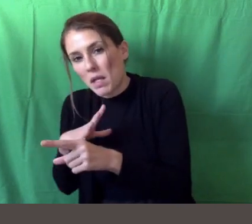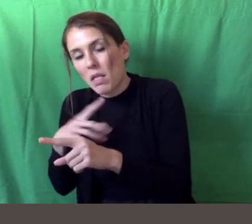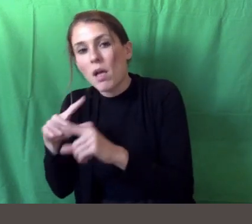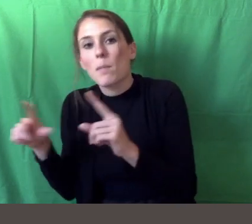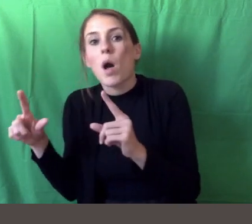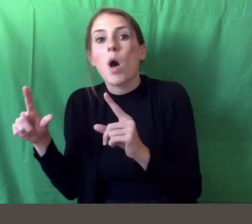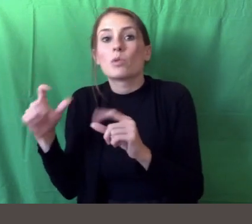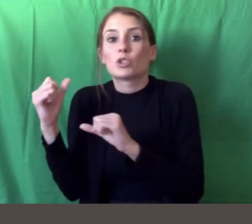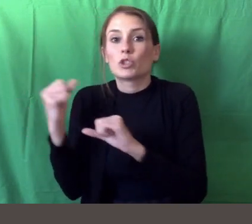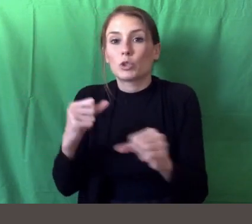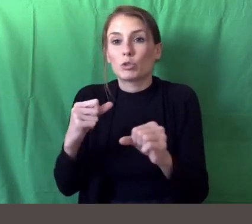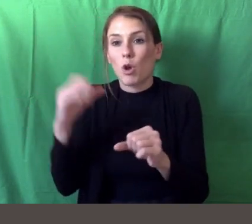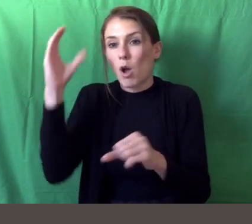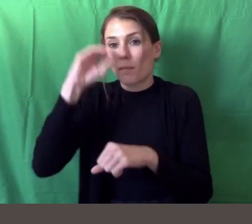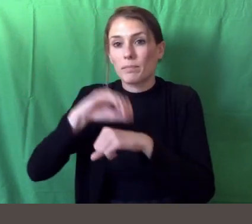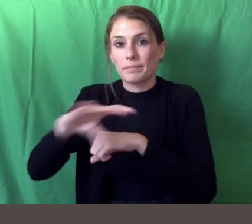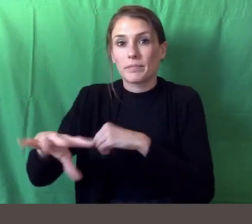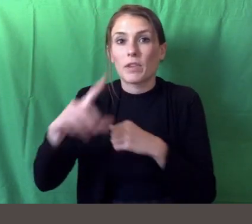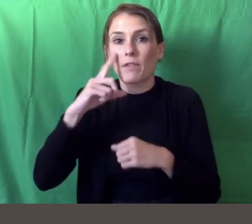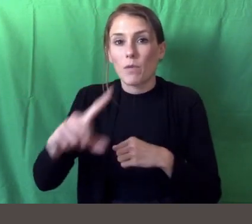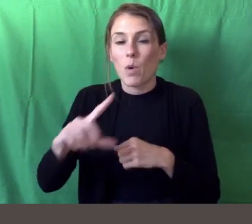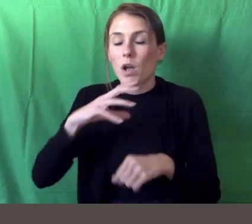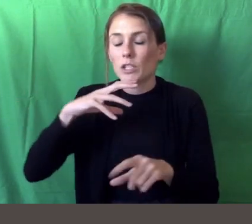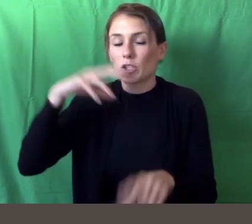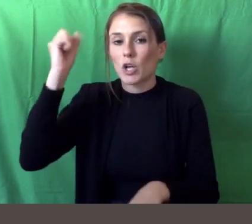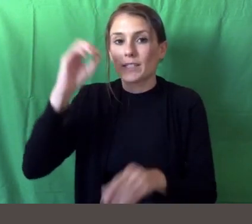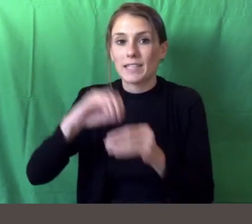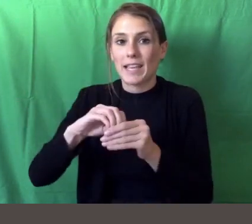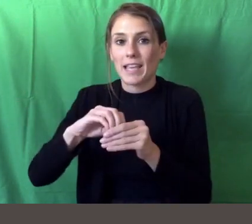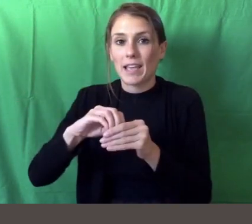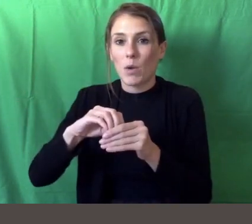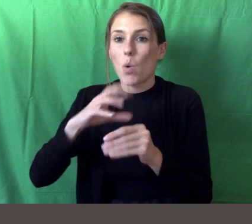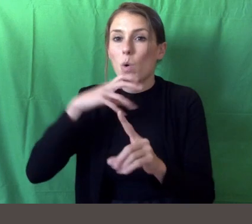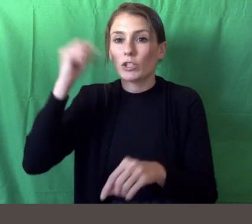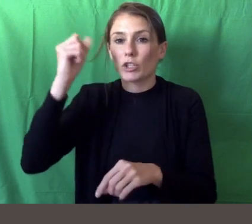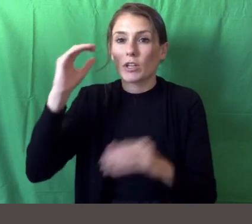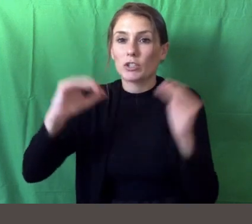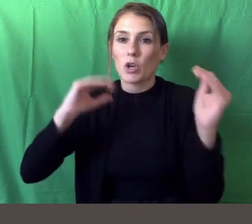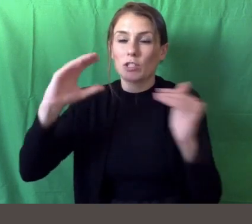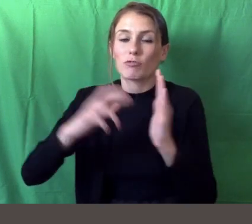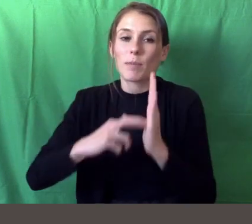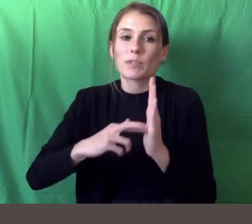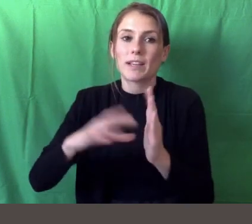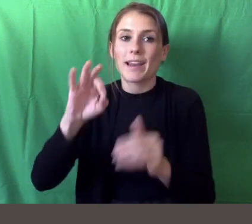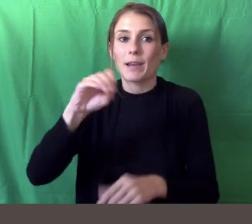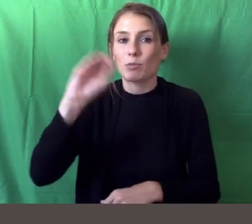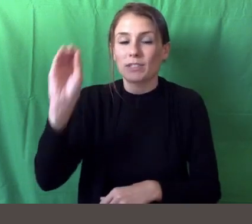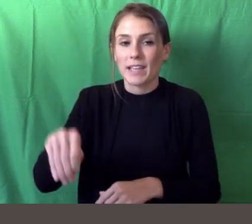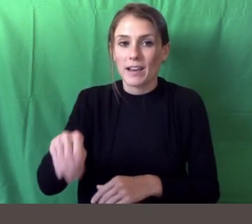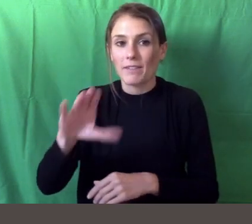However, it was heavily biased towards adults in the elderly, and represented in more than 90% of the cases, and very little for children.